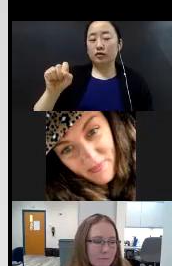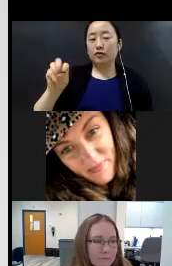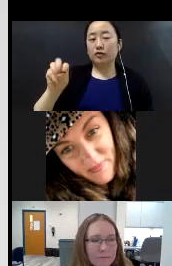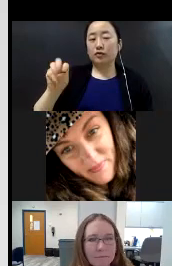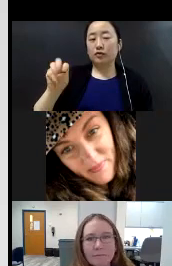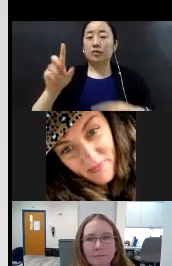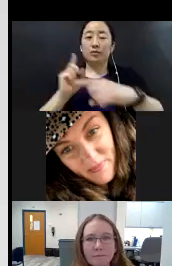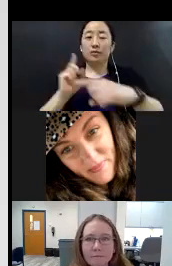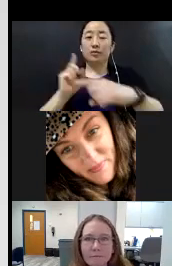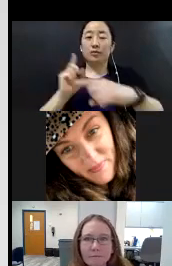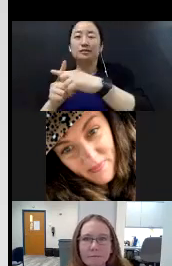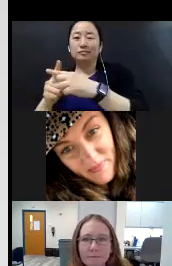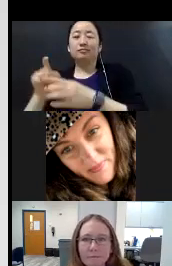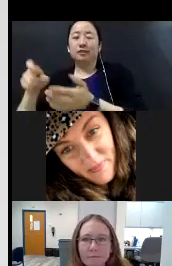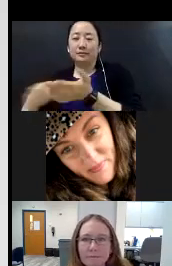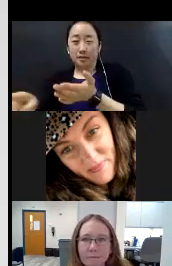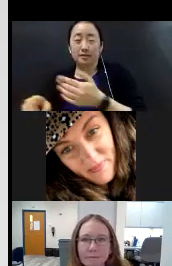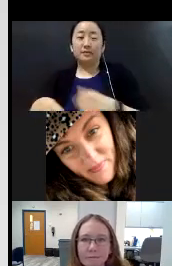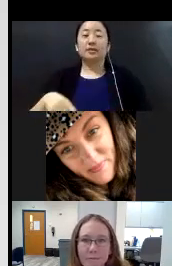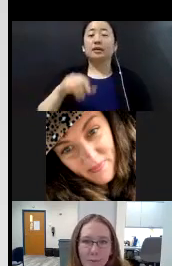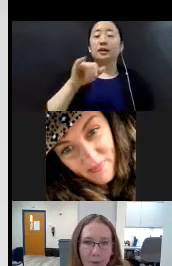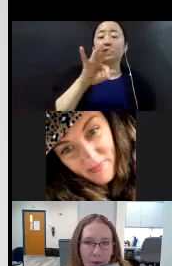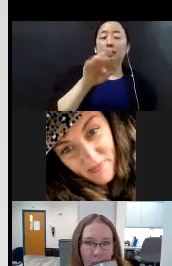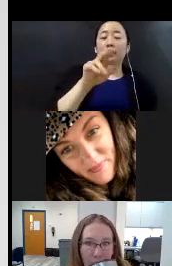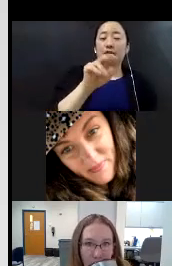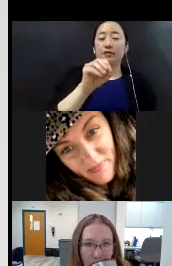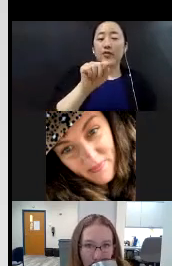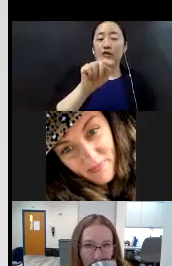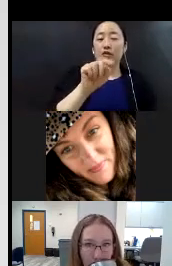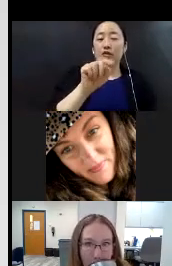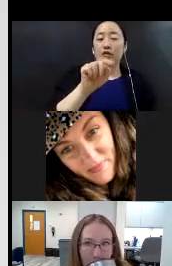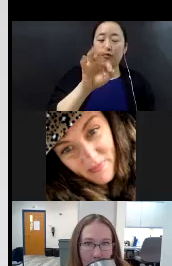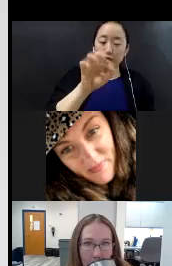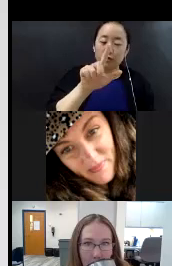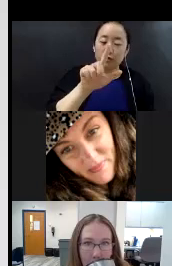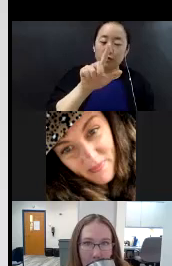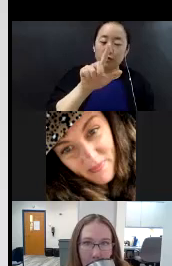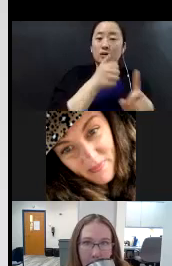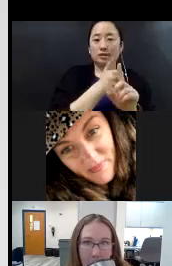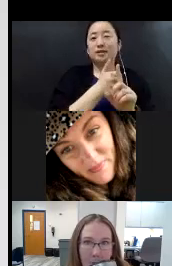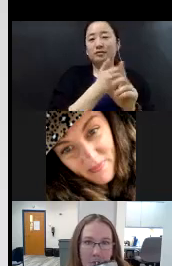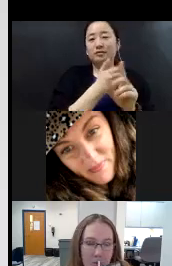JUST THE NOTEFLOW THERE IS THE NOTEFLOW PLUS AND THE NOTEFLOW. THE NOTEFLOW IS FREE, BUT IT DOESN'T HAVE THE IMPORT